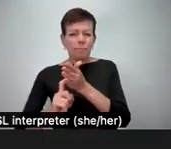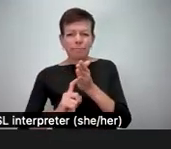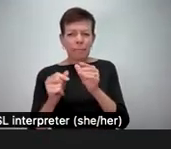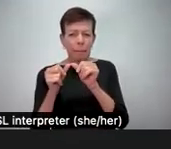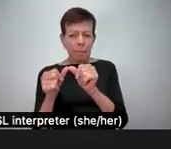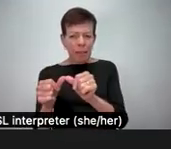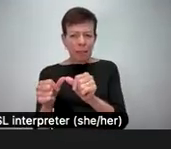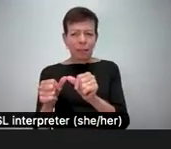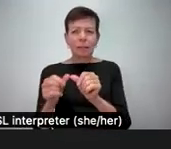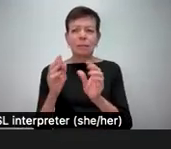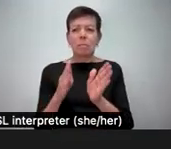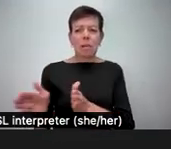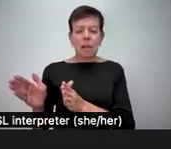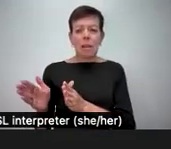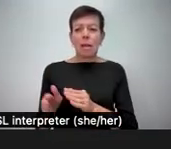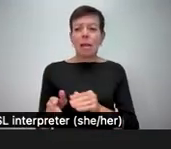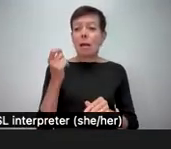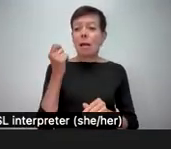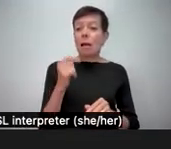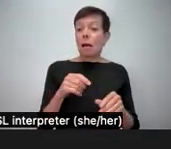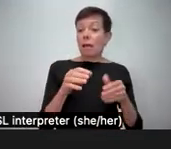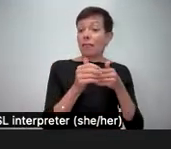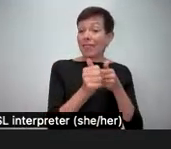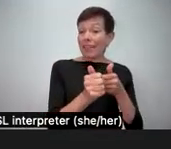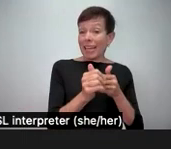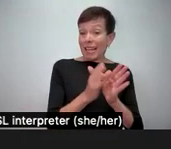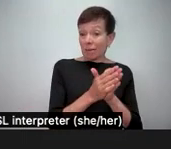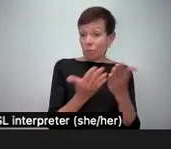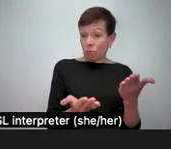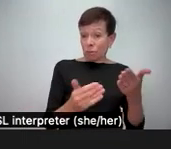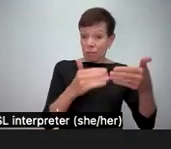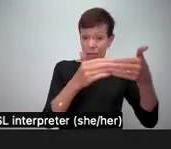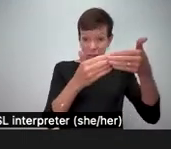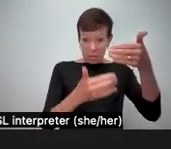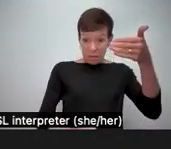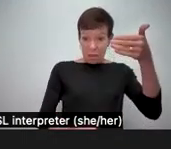figure out what should be in here, but I'm going to go over the main points here today.